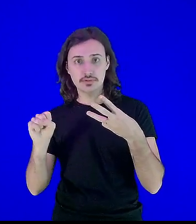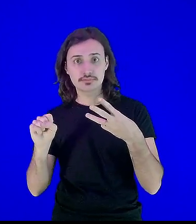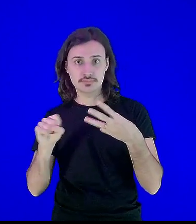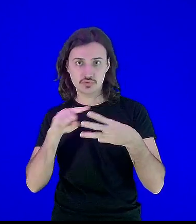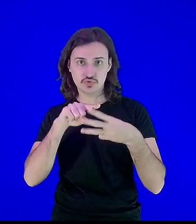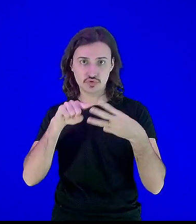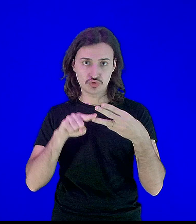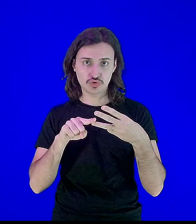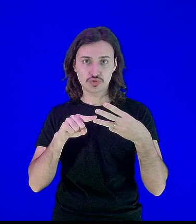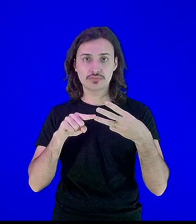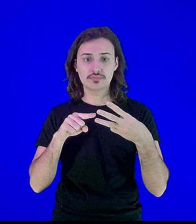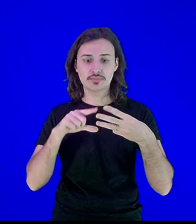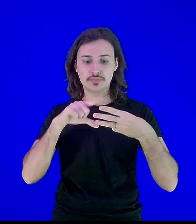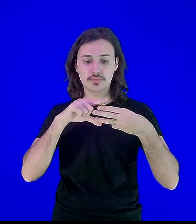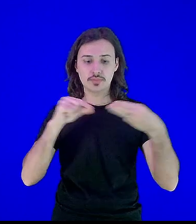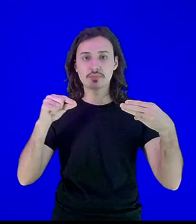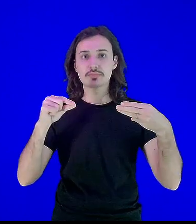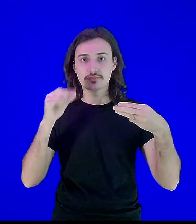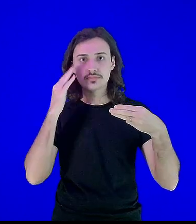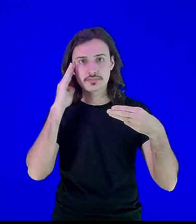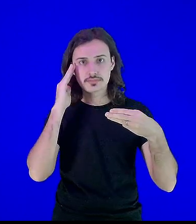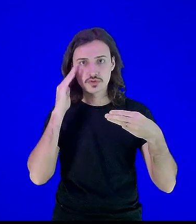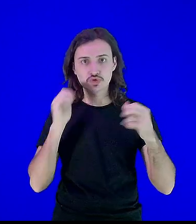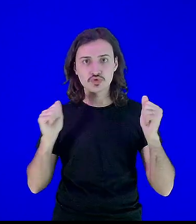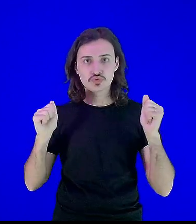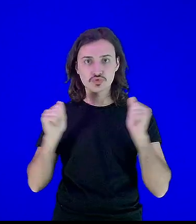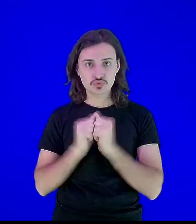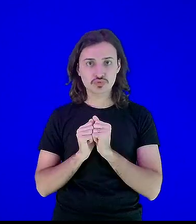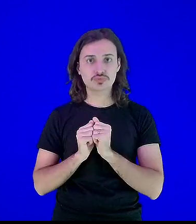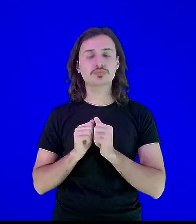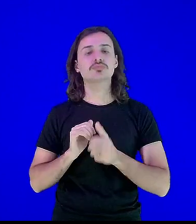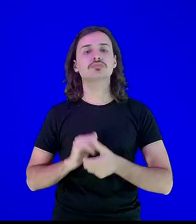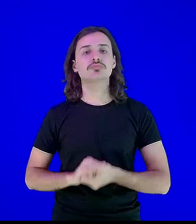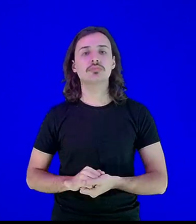so, I had to add this tag here "script" I had to